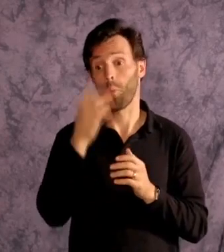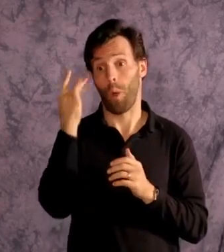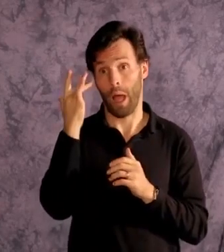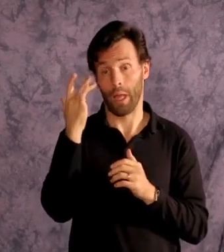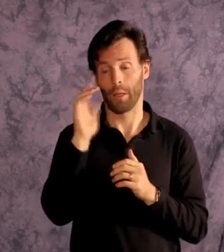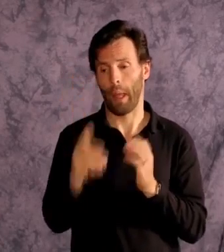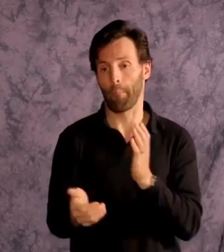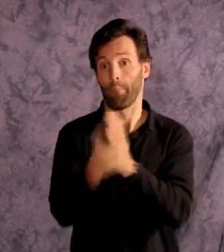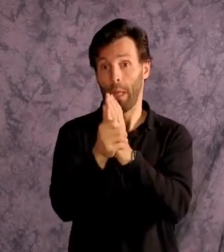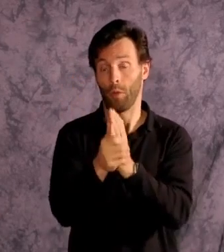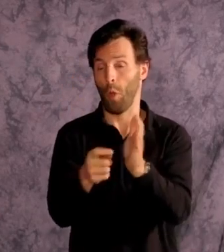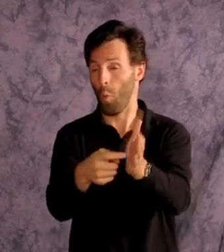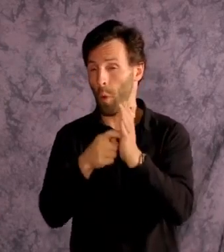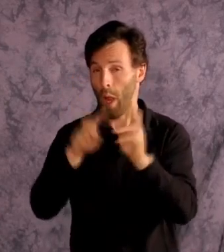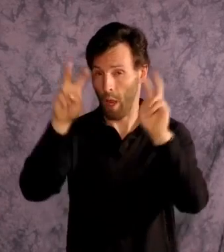because the amendment would require that all voters